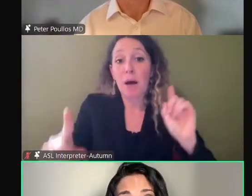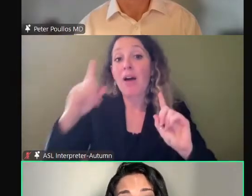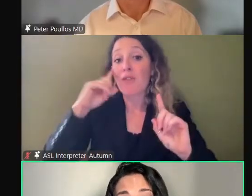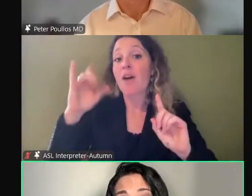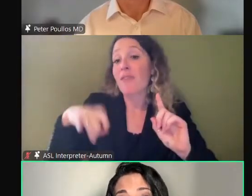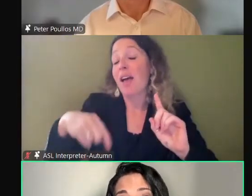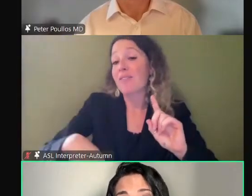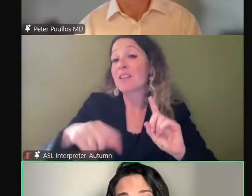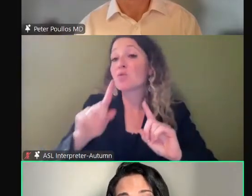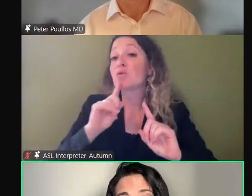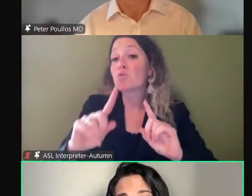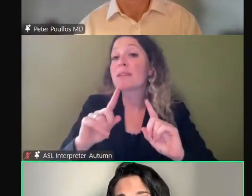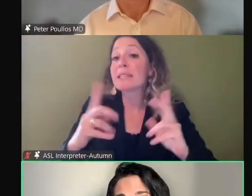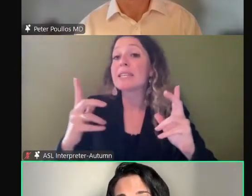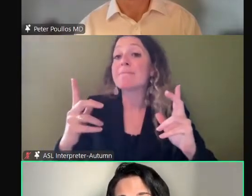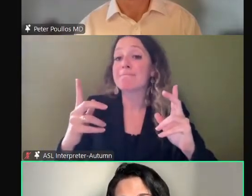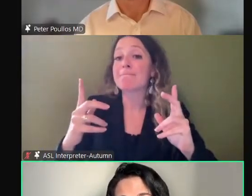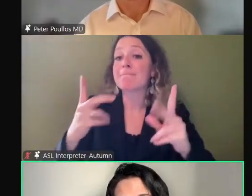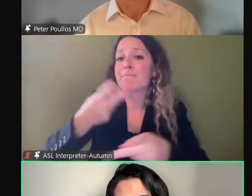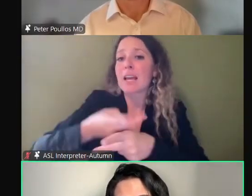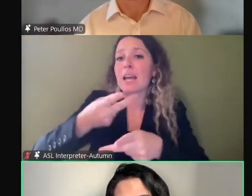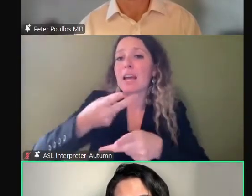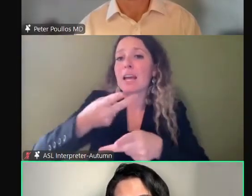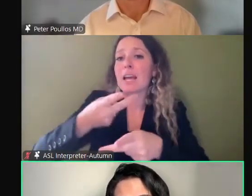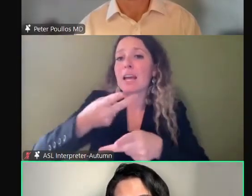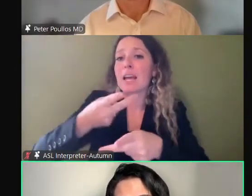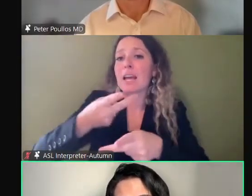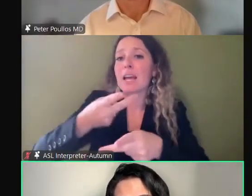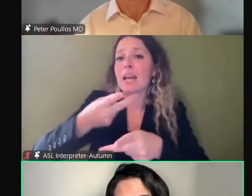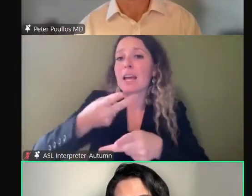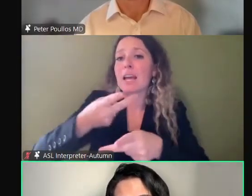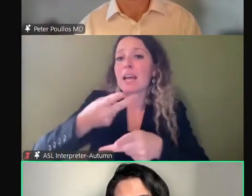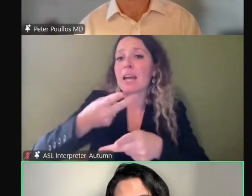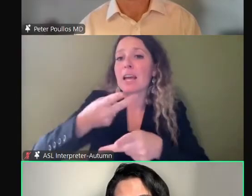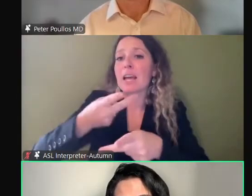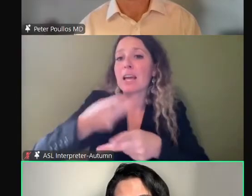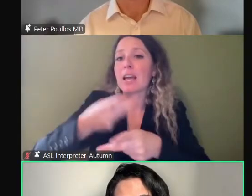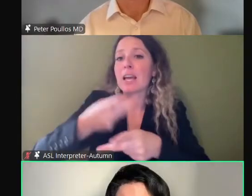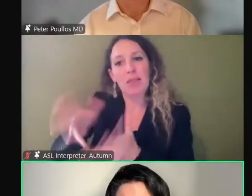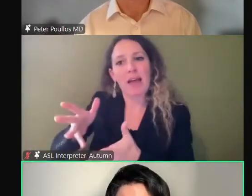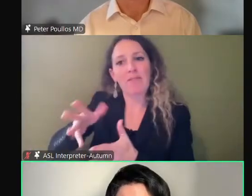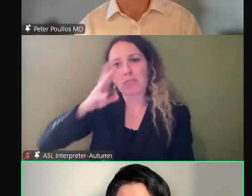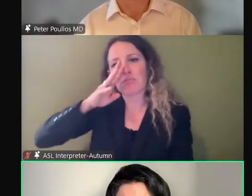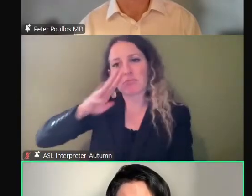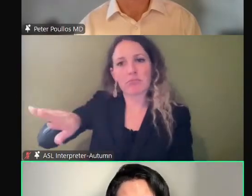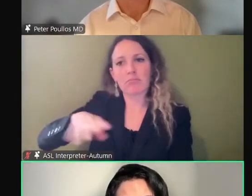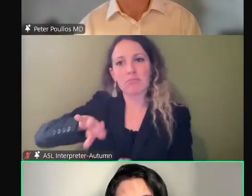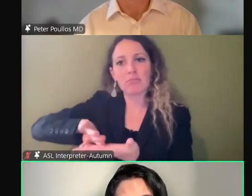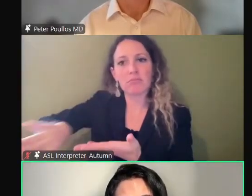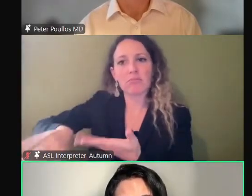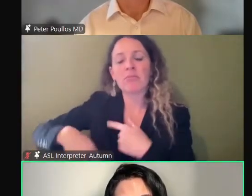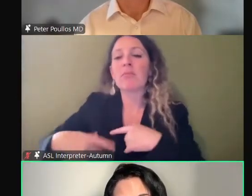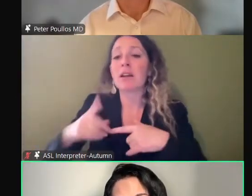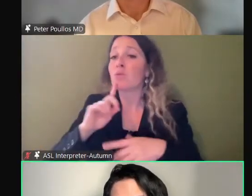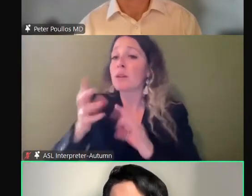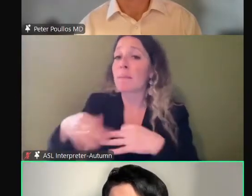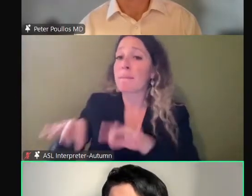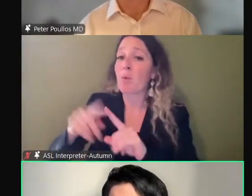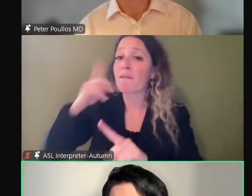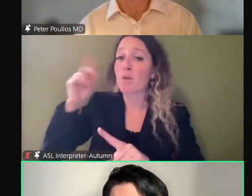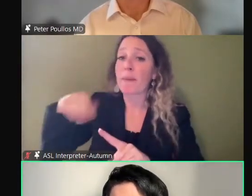Taking care of the 27% of American, important for them. And so we know it's important for you